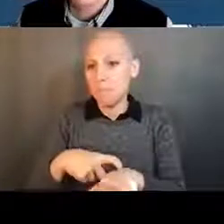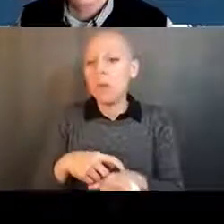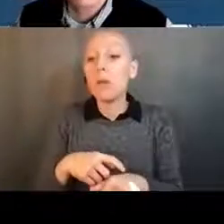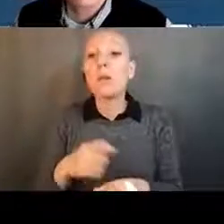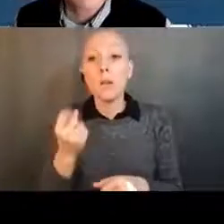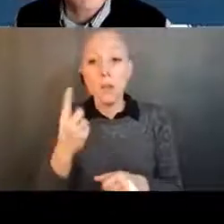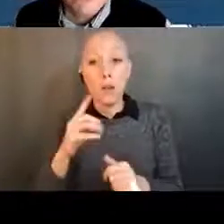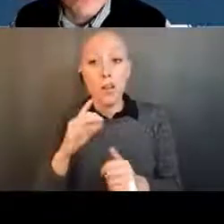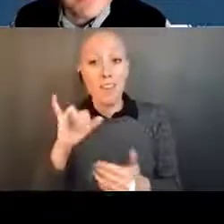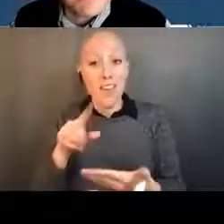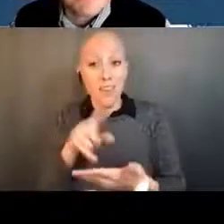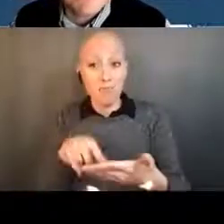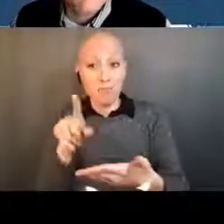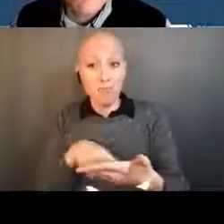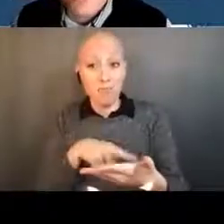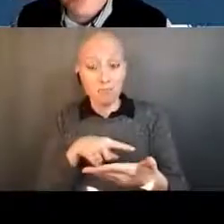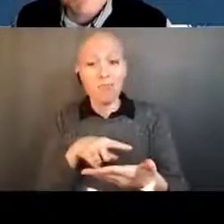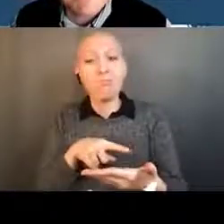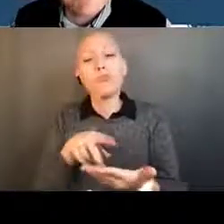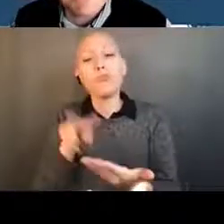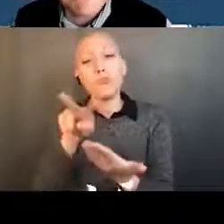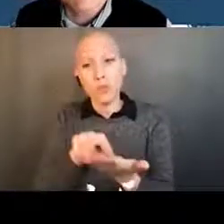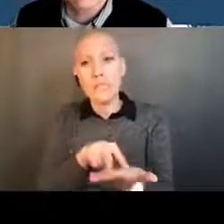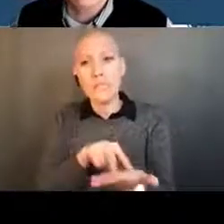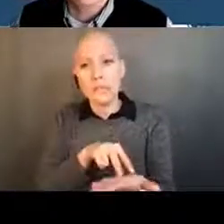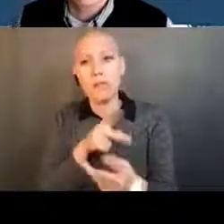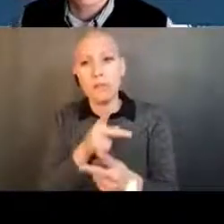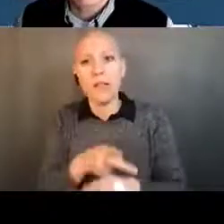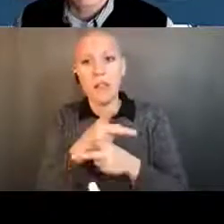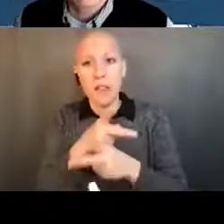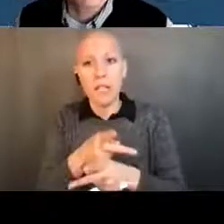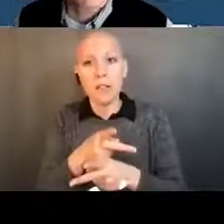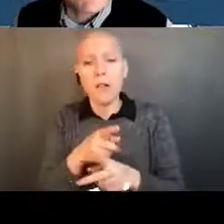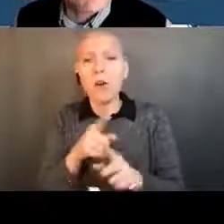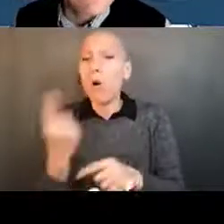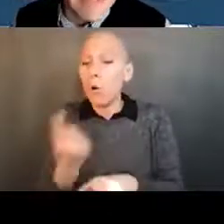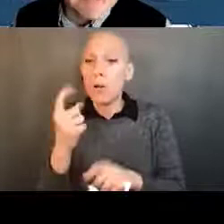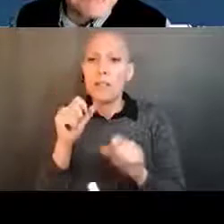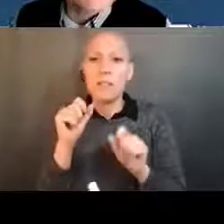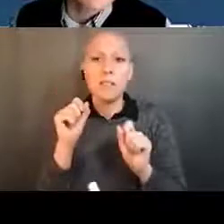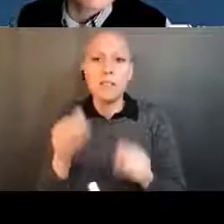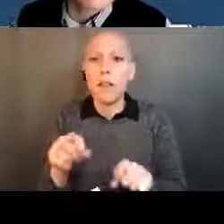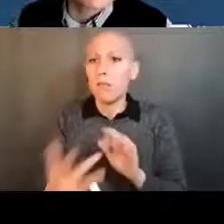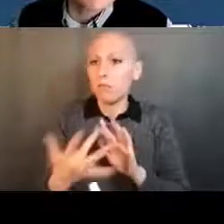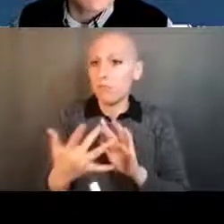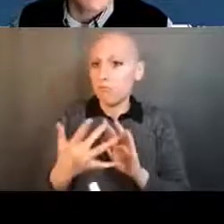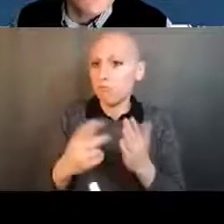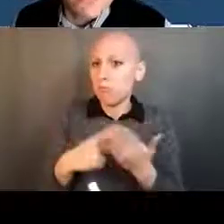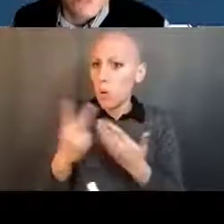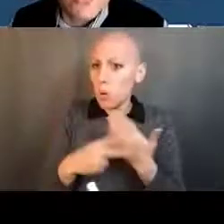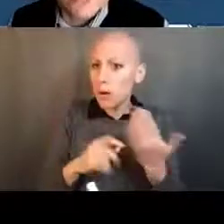and then you can always contact program staff like myself, to provide advice on steps moving forward.